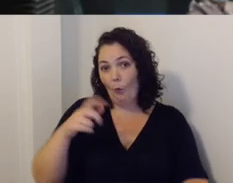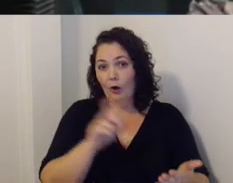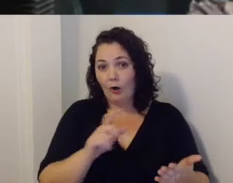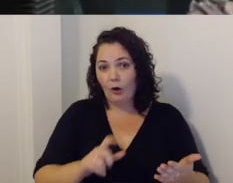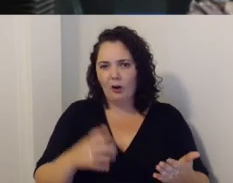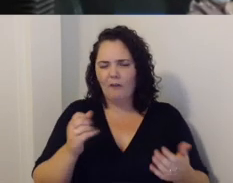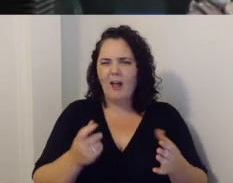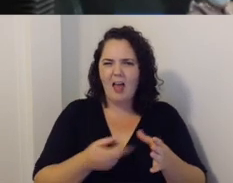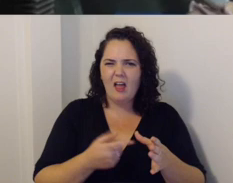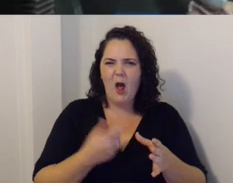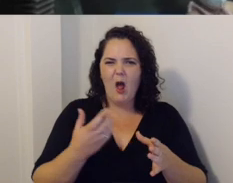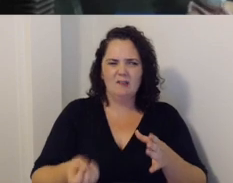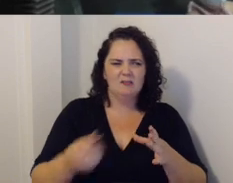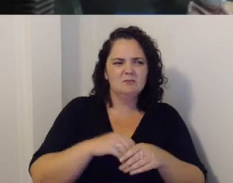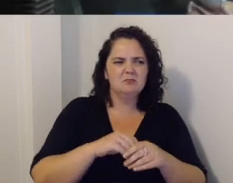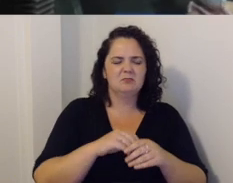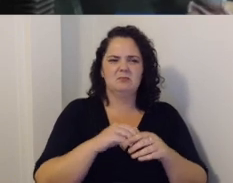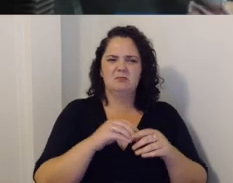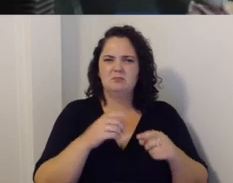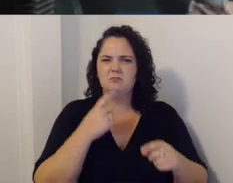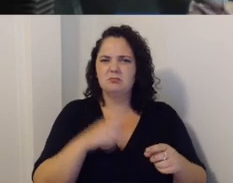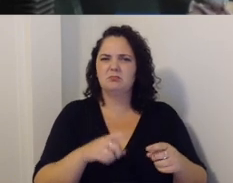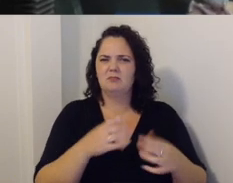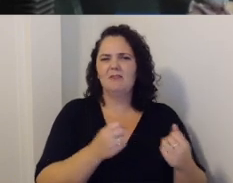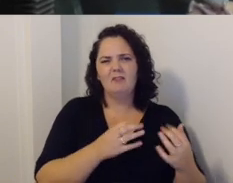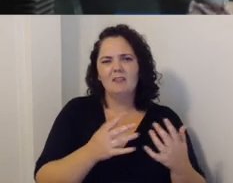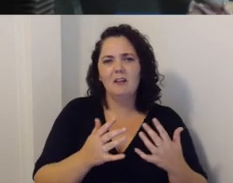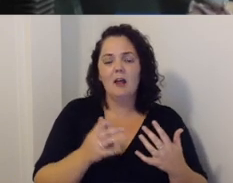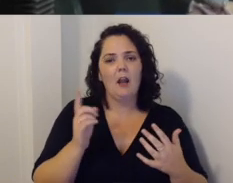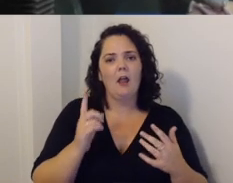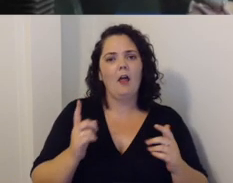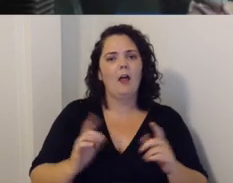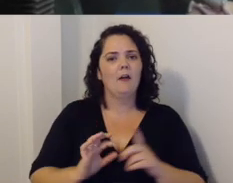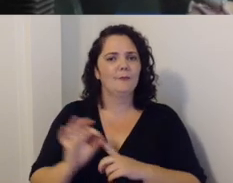than they were you know uh 30 years ago when I went to art school and there are some good